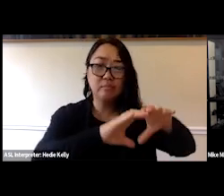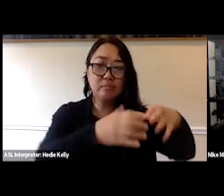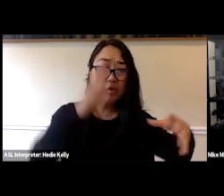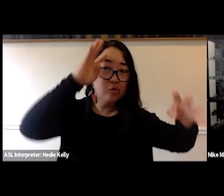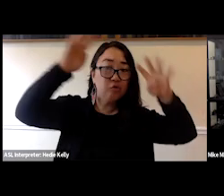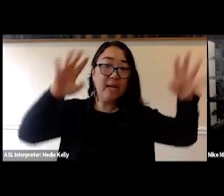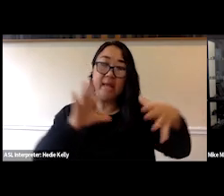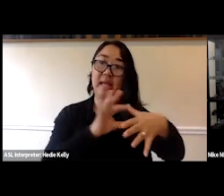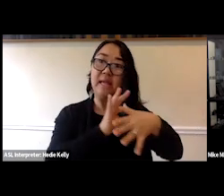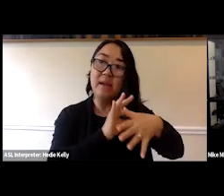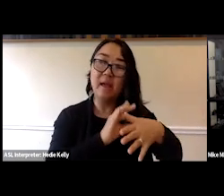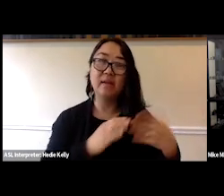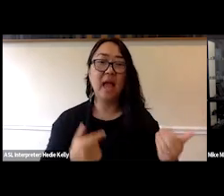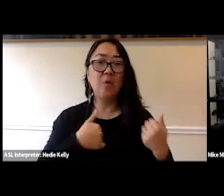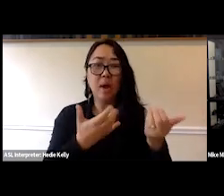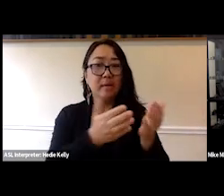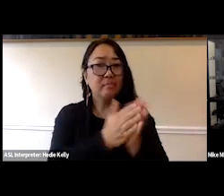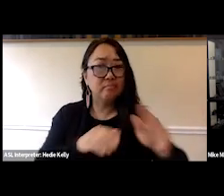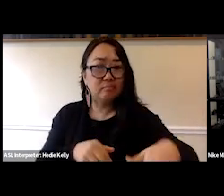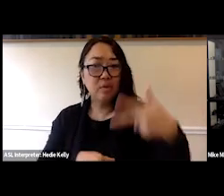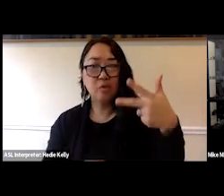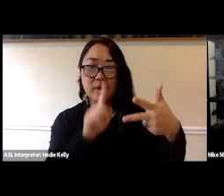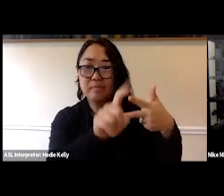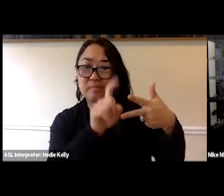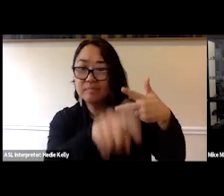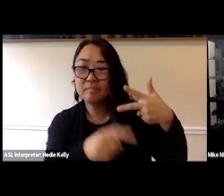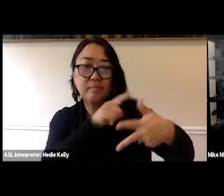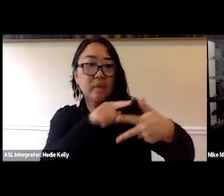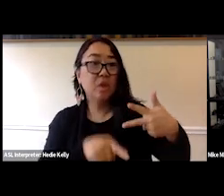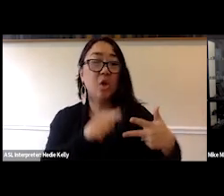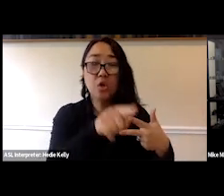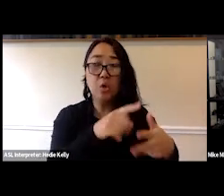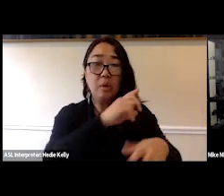I like to ask them three questions what you're making or what you're designing?